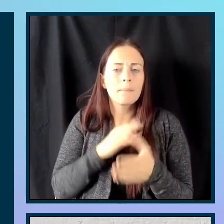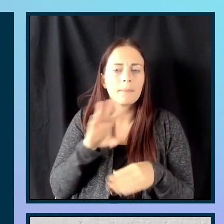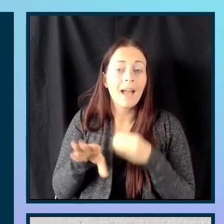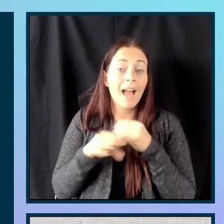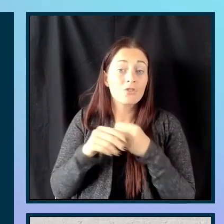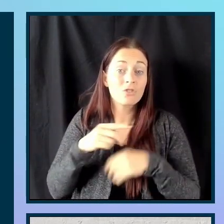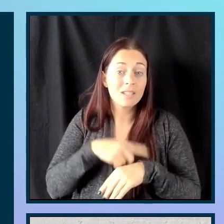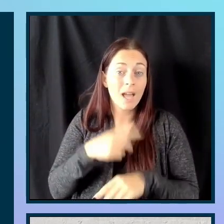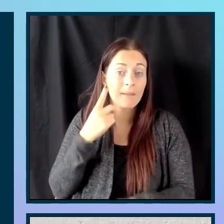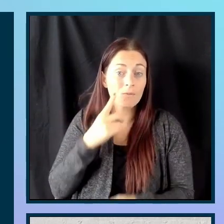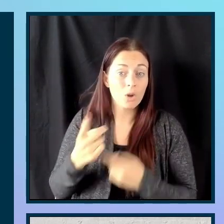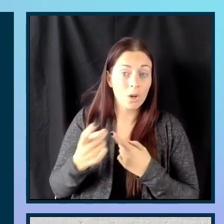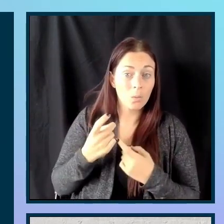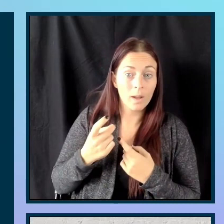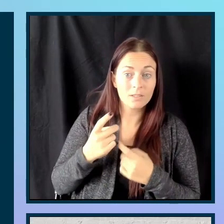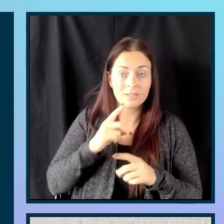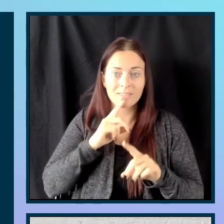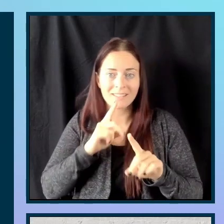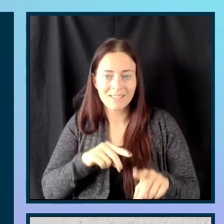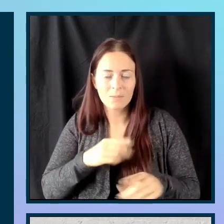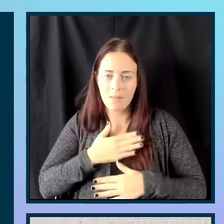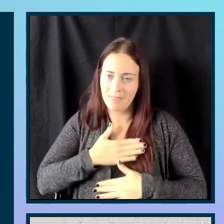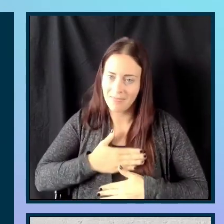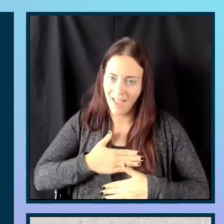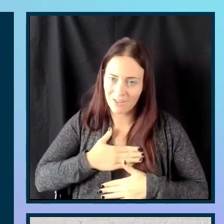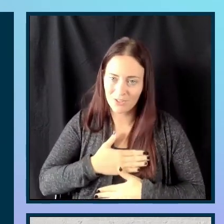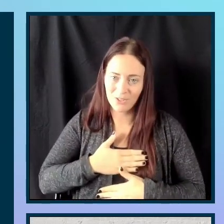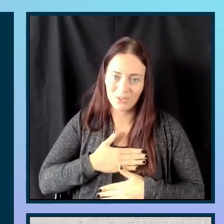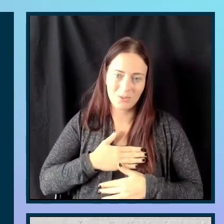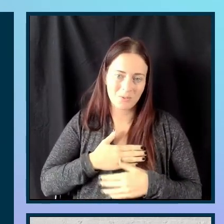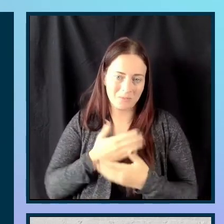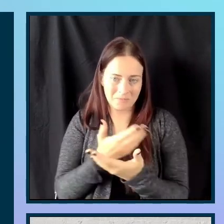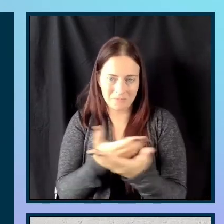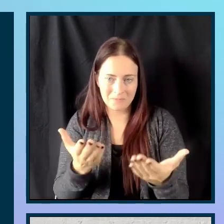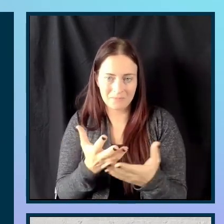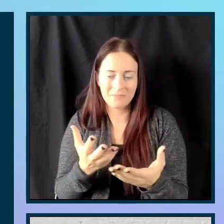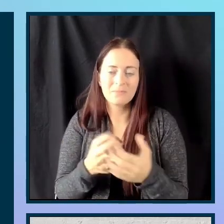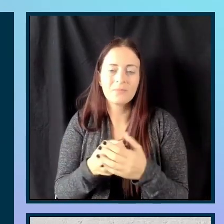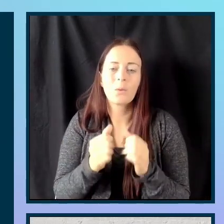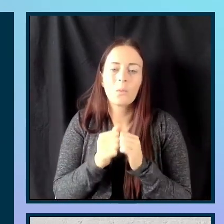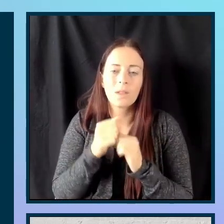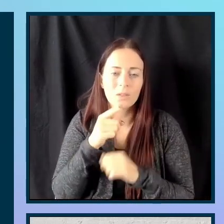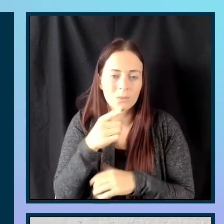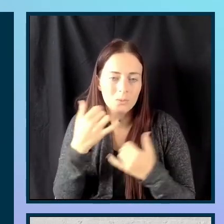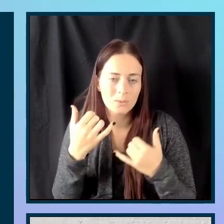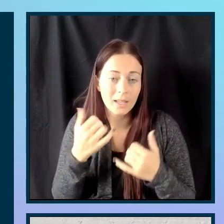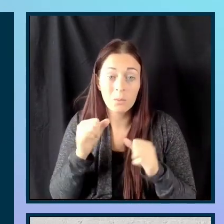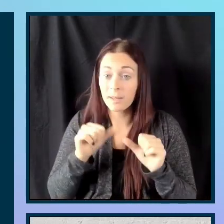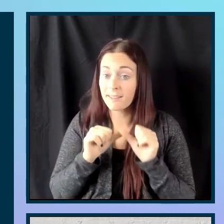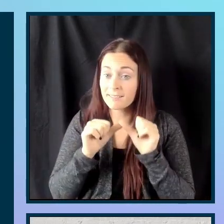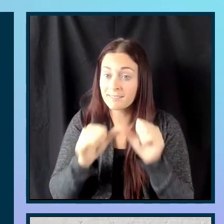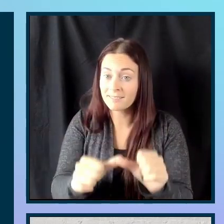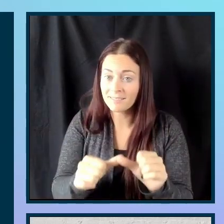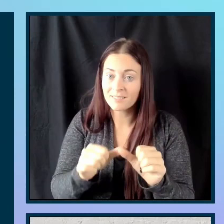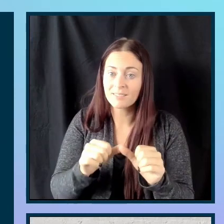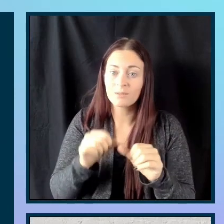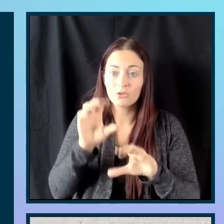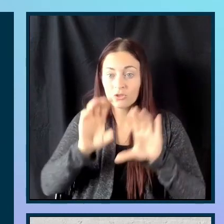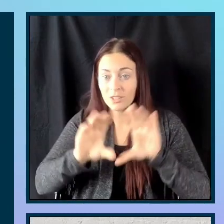and it was a pleasure to be with you. We can continue this conversation on LinkedIn. You can find me on social media platforms at